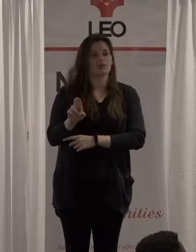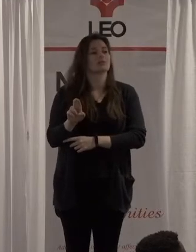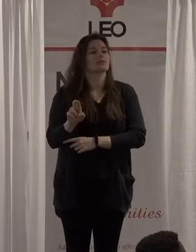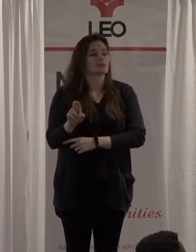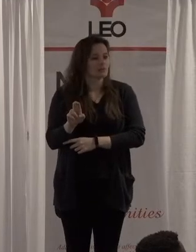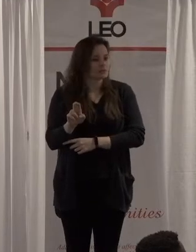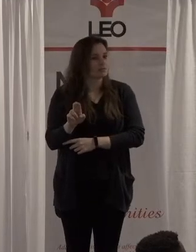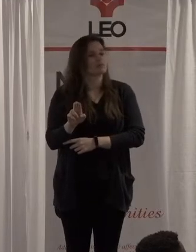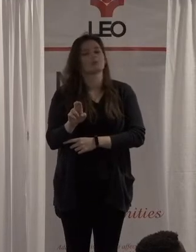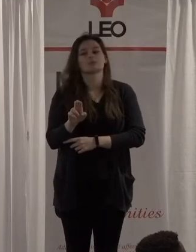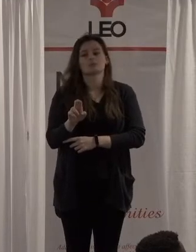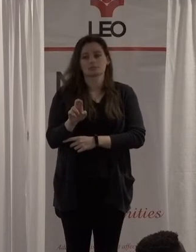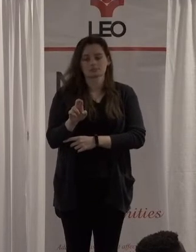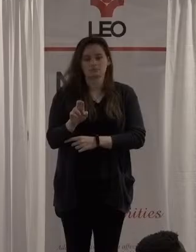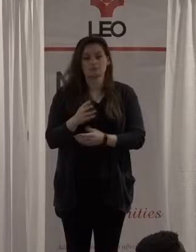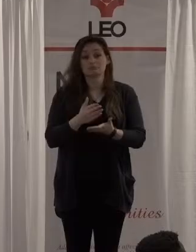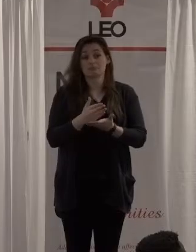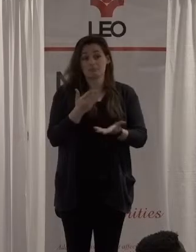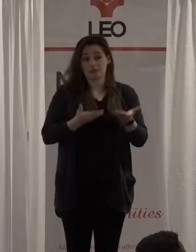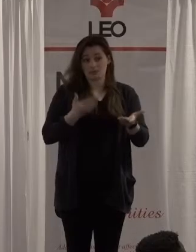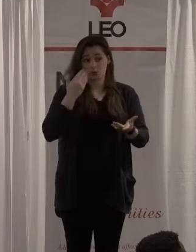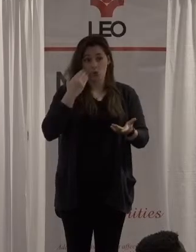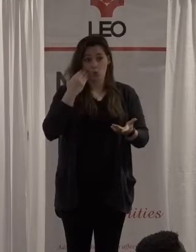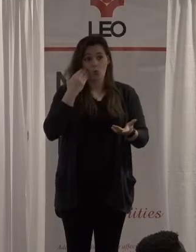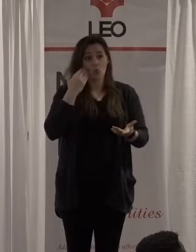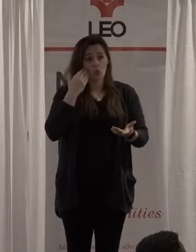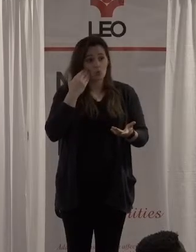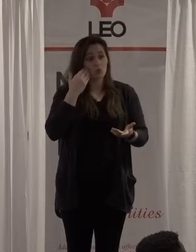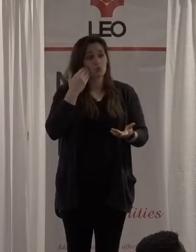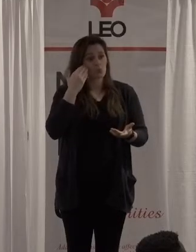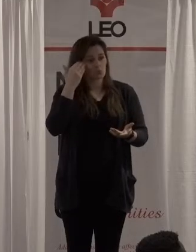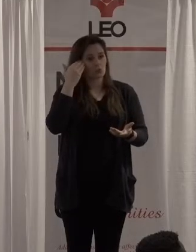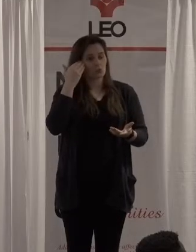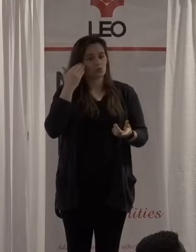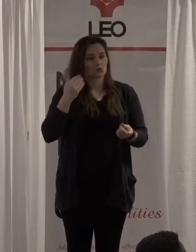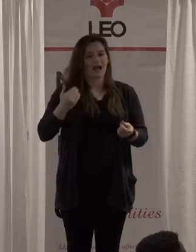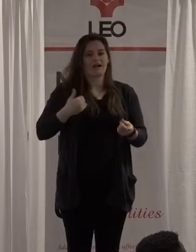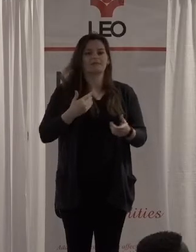AND SOME MAY ALSO NOTICE THAT I WEAR A FEW BATTLE SCARS.